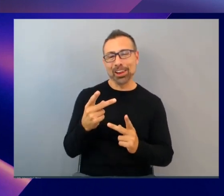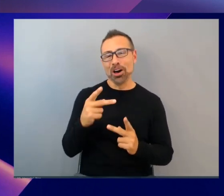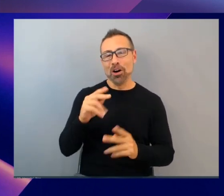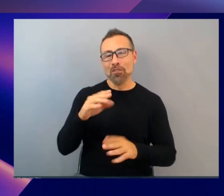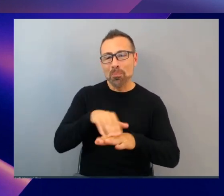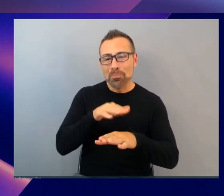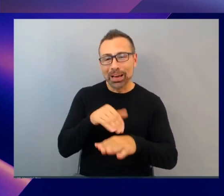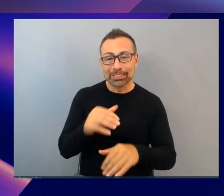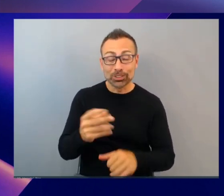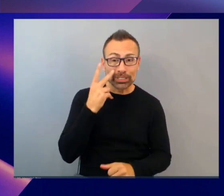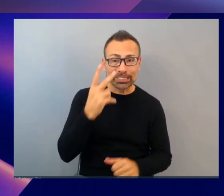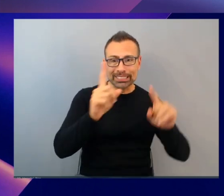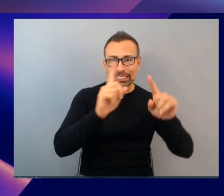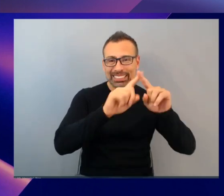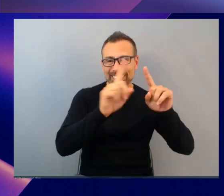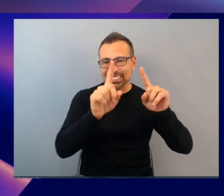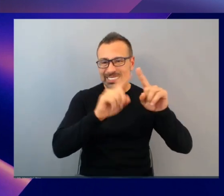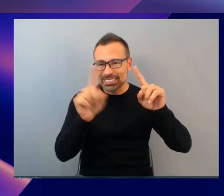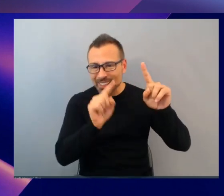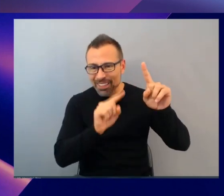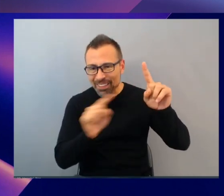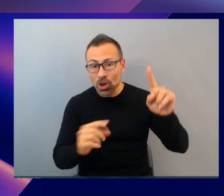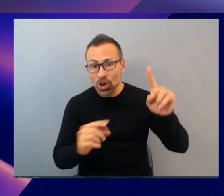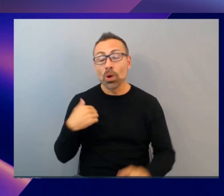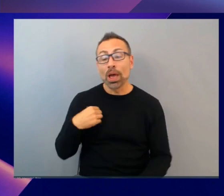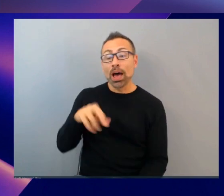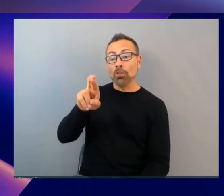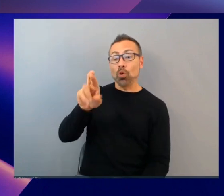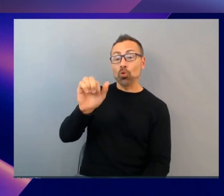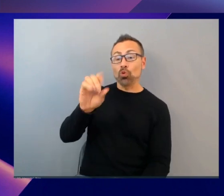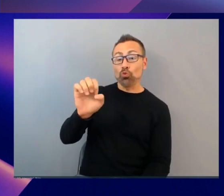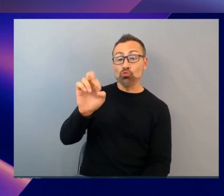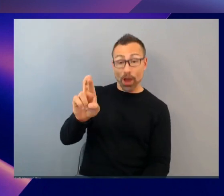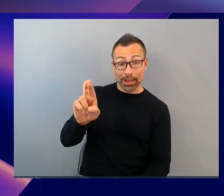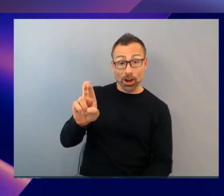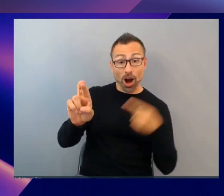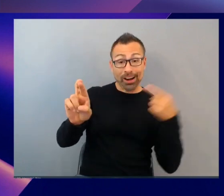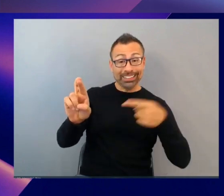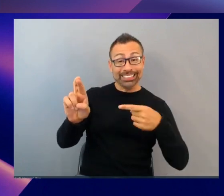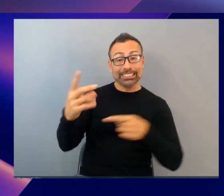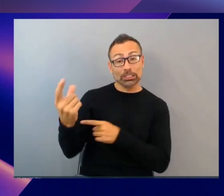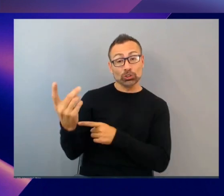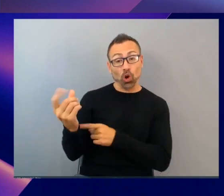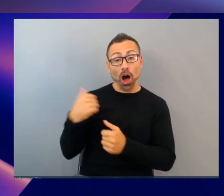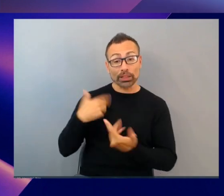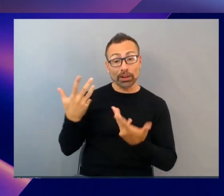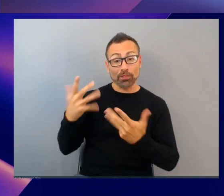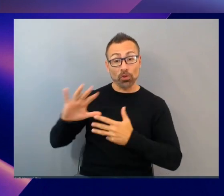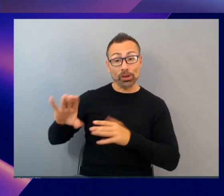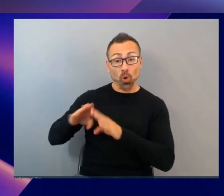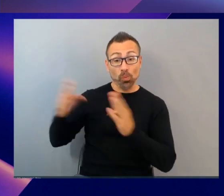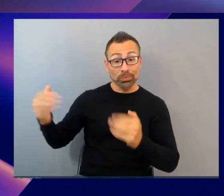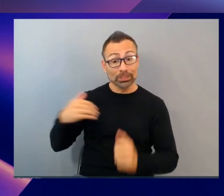We have Radar, which is a pet that I had already unlocked. Okay. - We can take Radar for a walk. So if I get Radar for a walk, Radar,